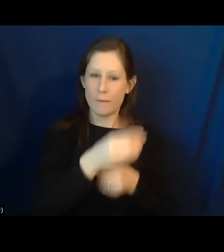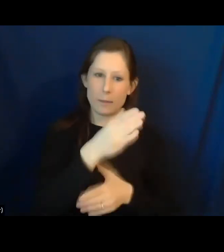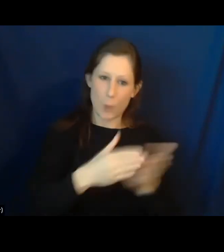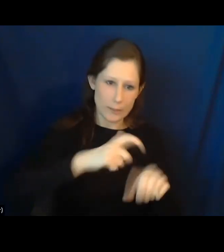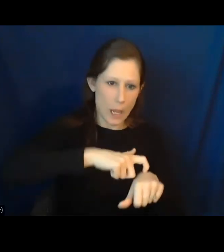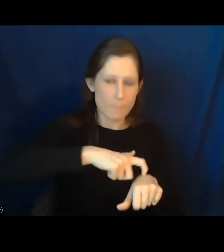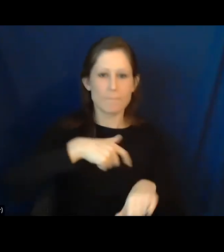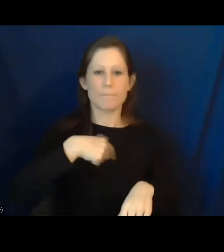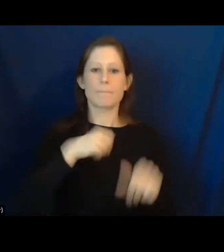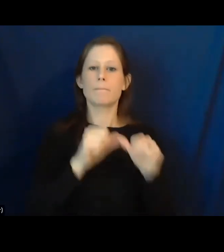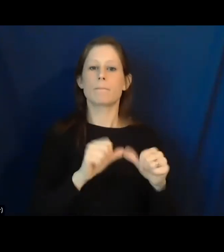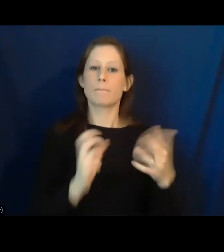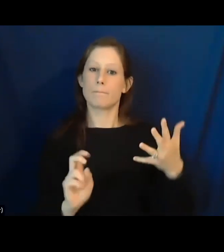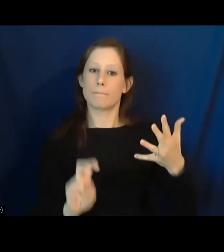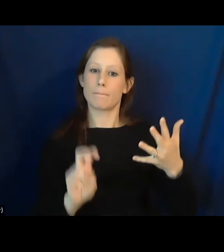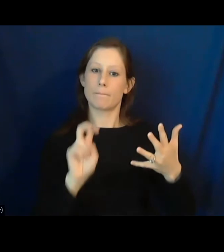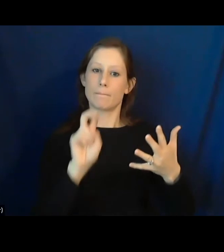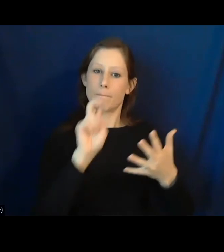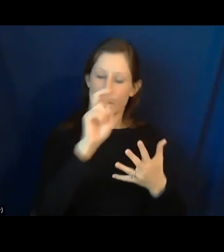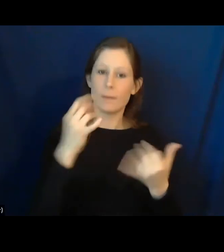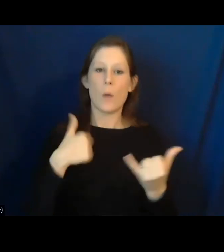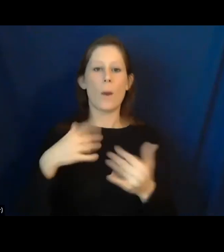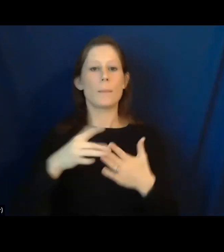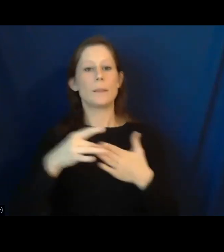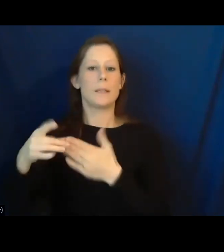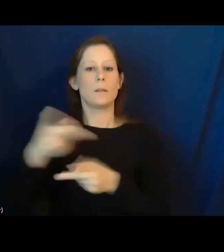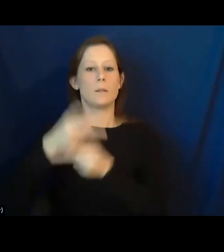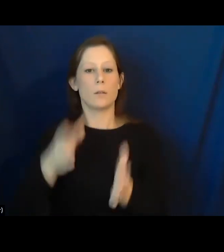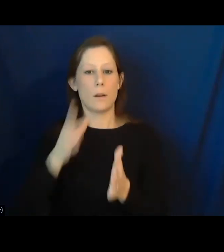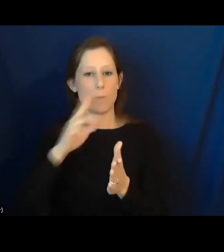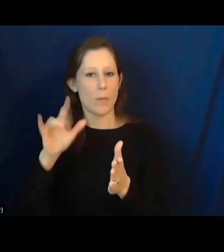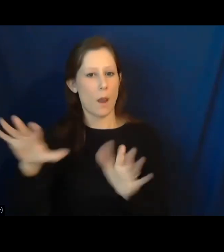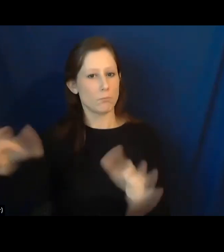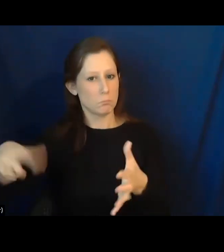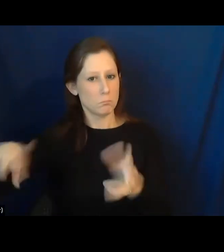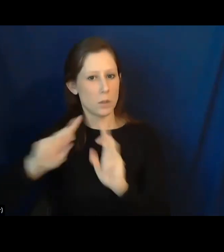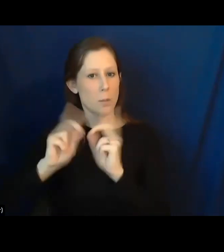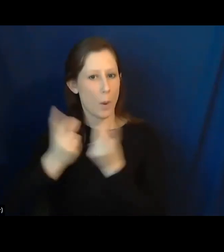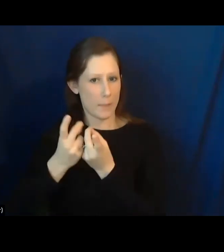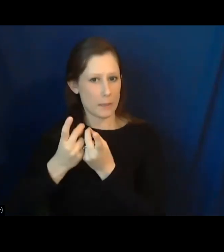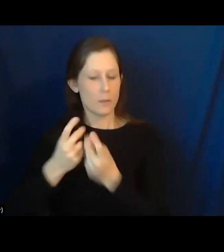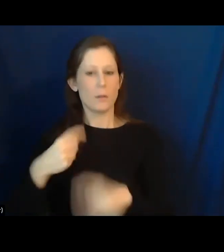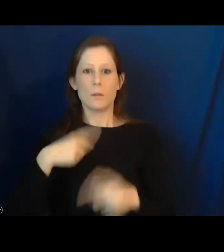now I'm the lead supervisor for the department. So I've seen a lot of faces, a lot of people